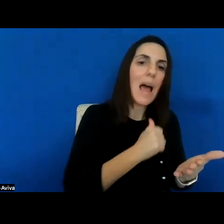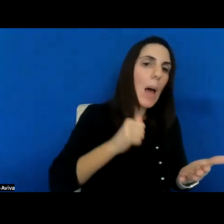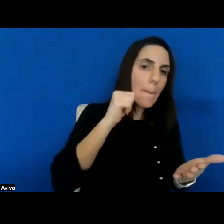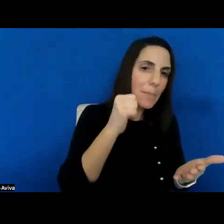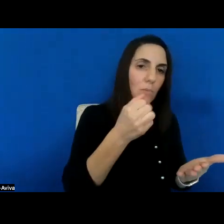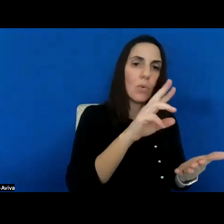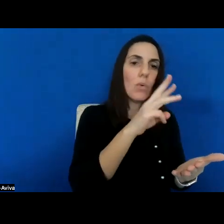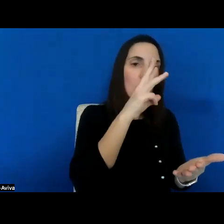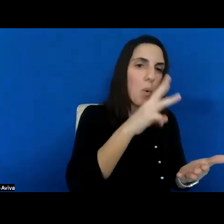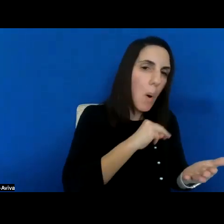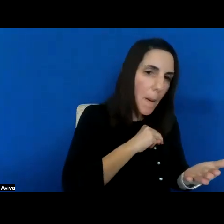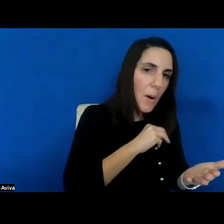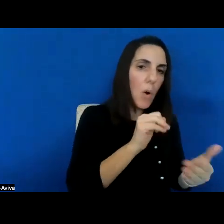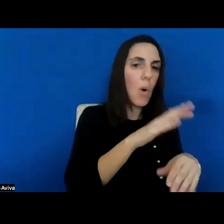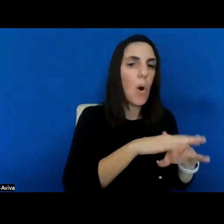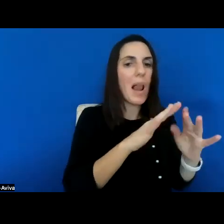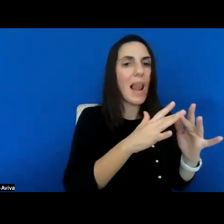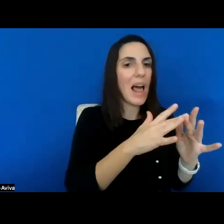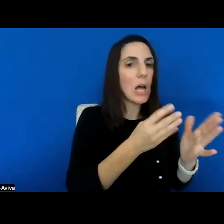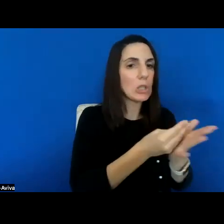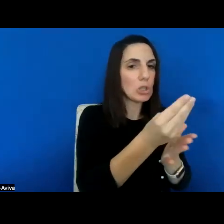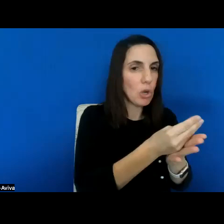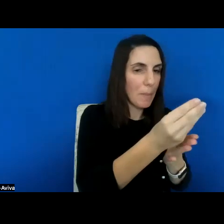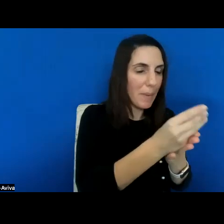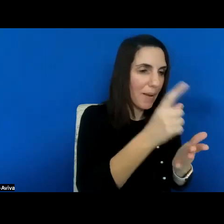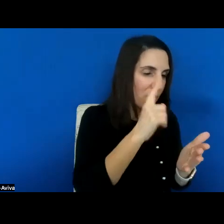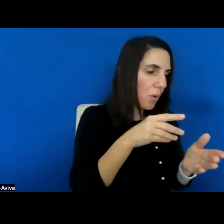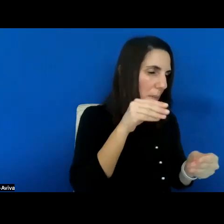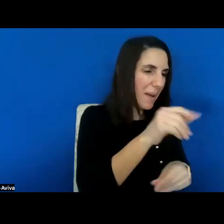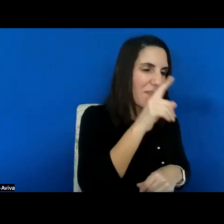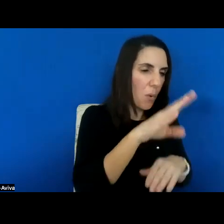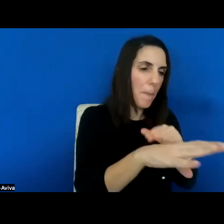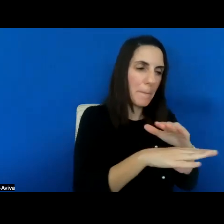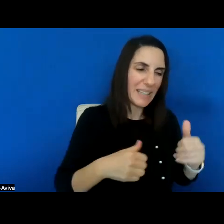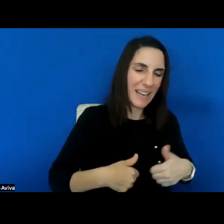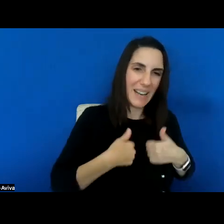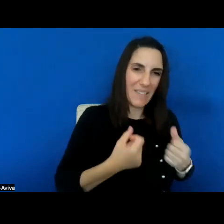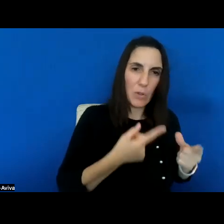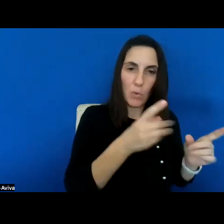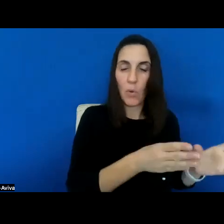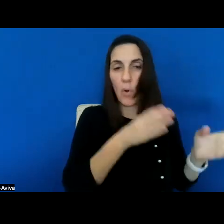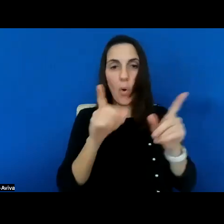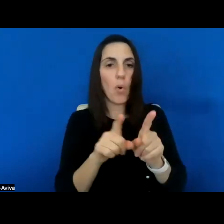Walmart. 11:41:54 Online shopping. So paying those basic living expenses. 11:41:58 Also see people going out to eat.